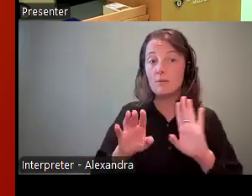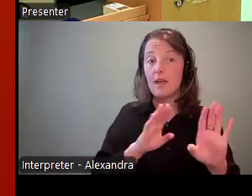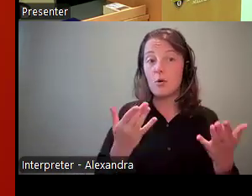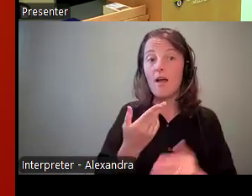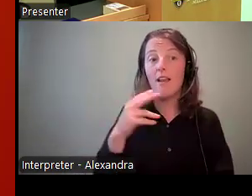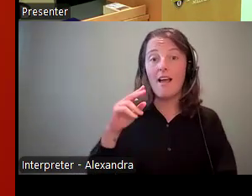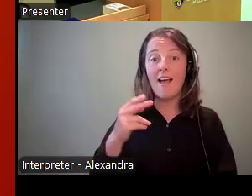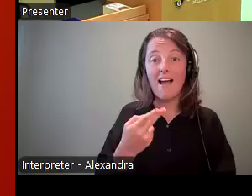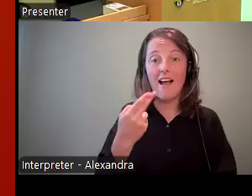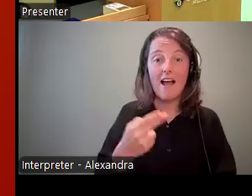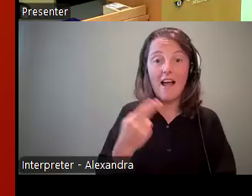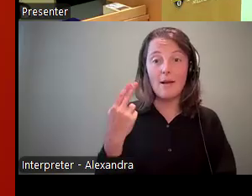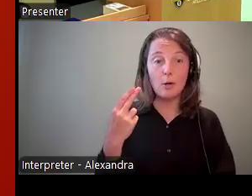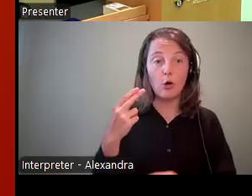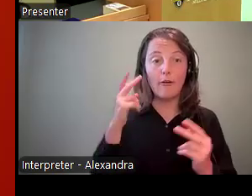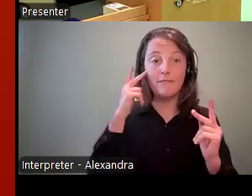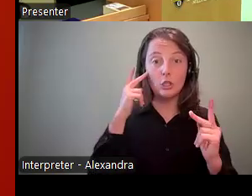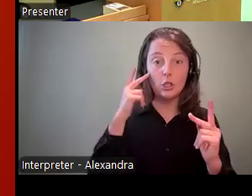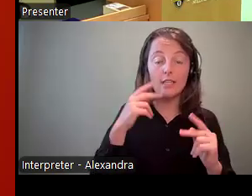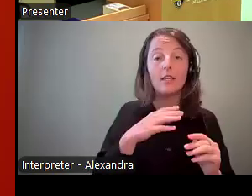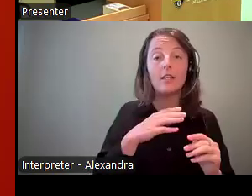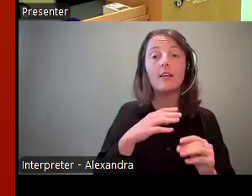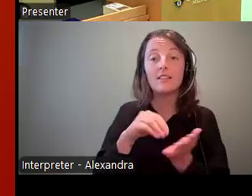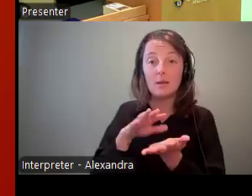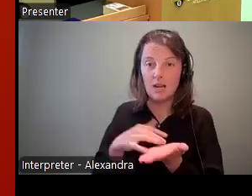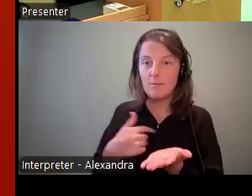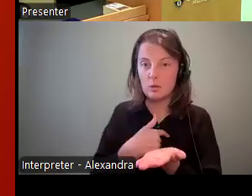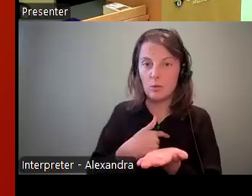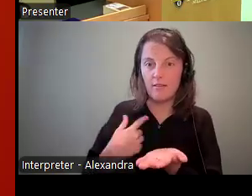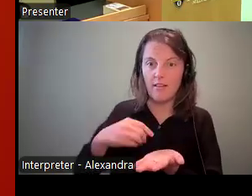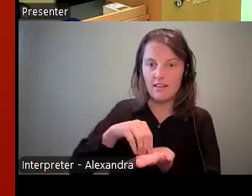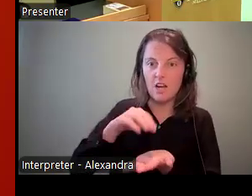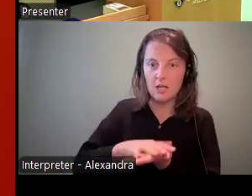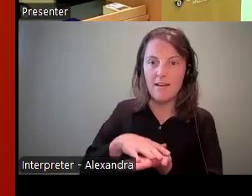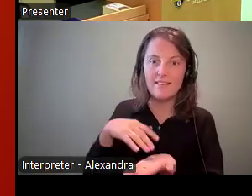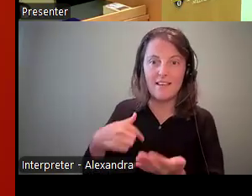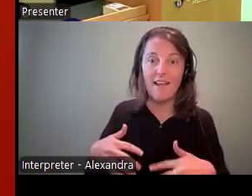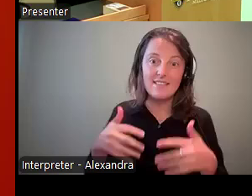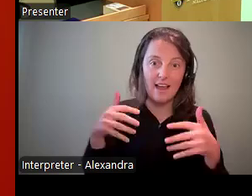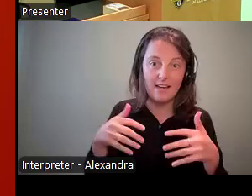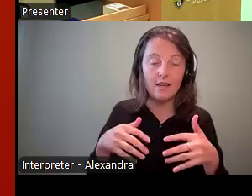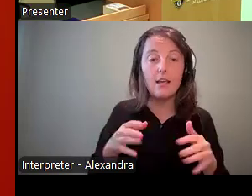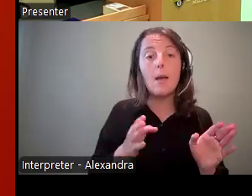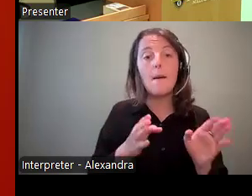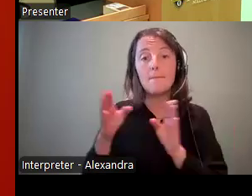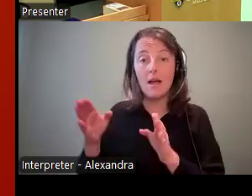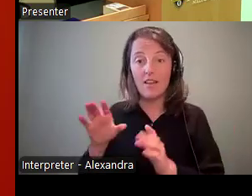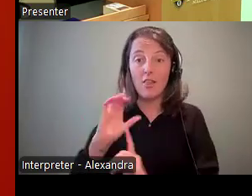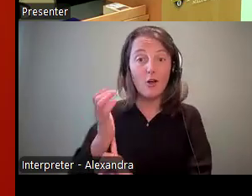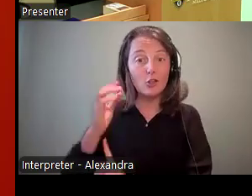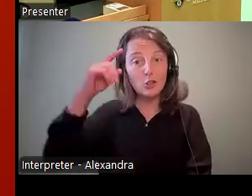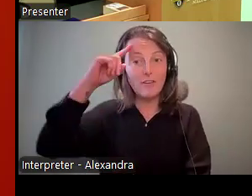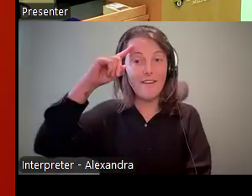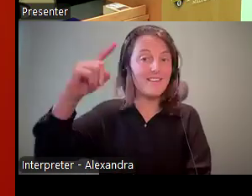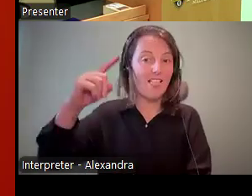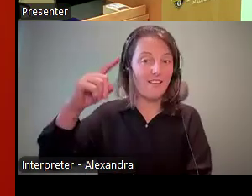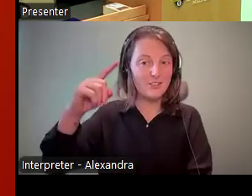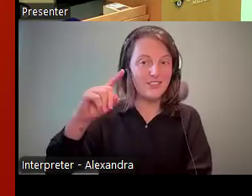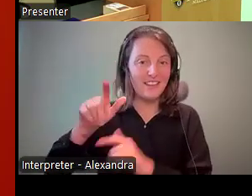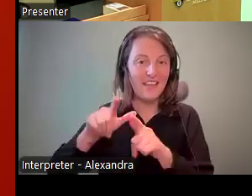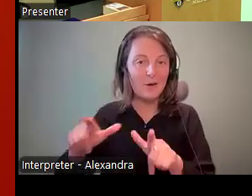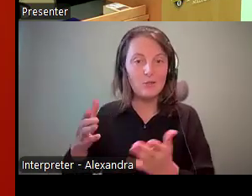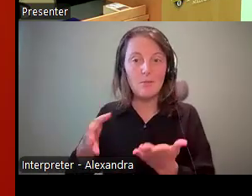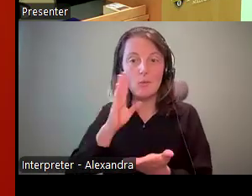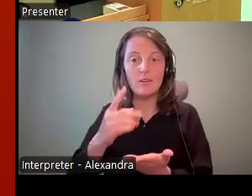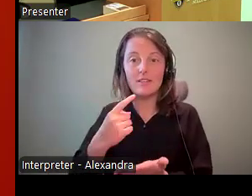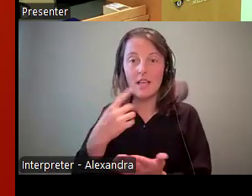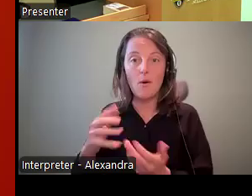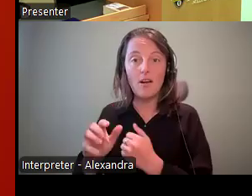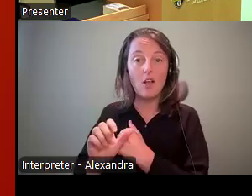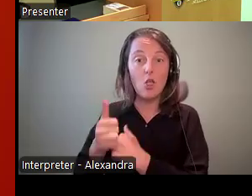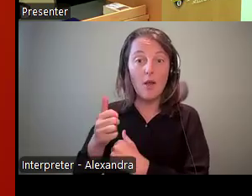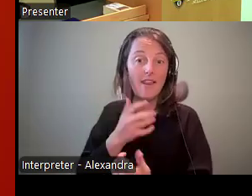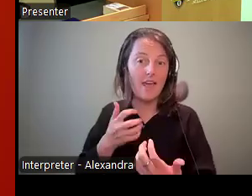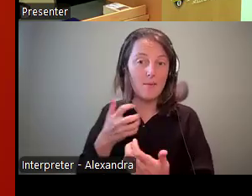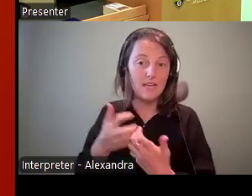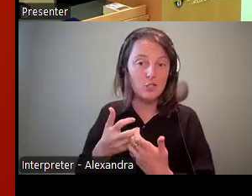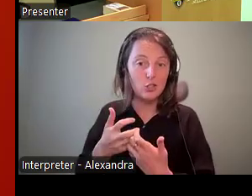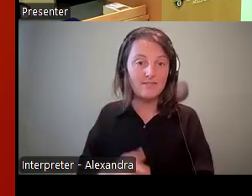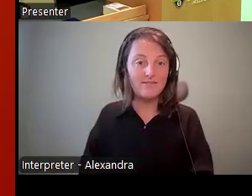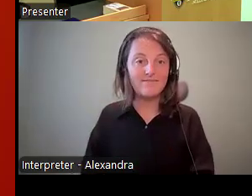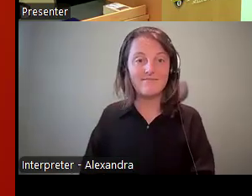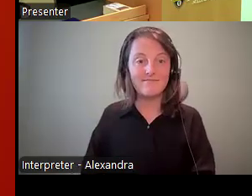we document that as anxiety, but the culturally intelligent language might say threat adaptation.